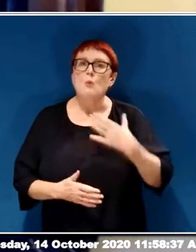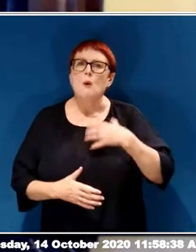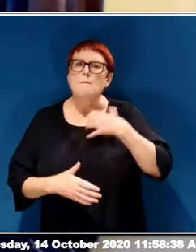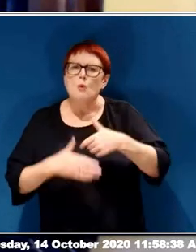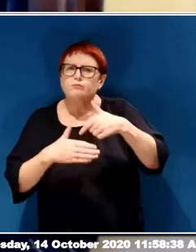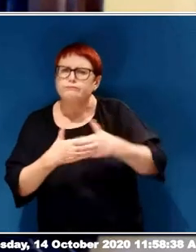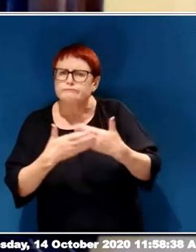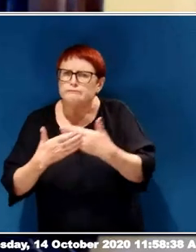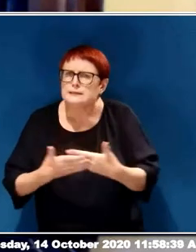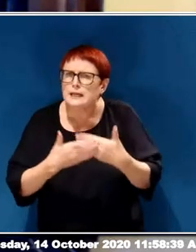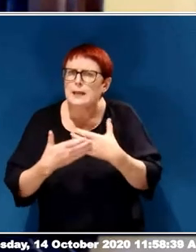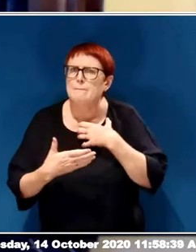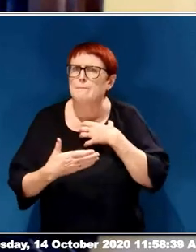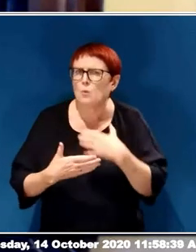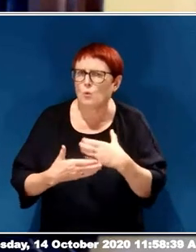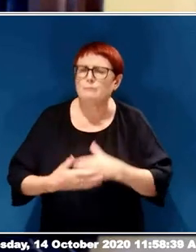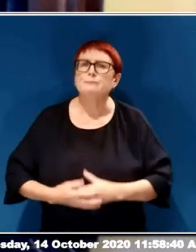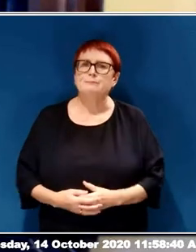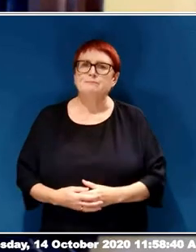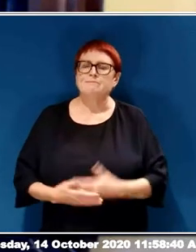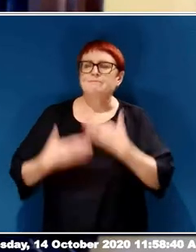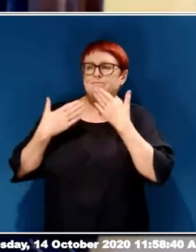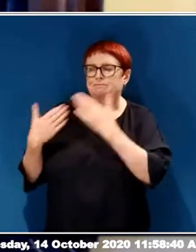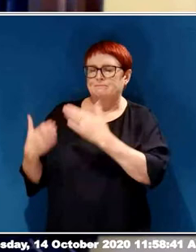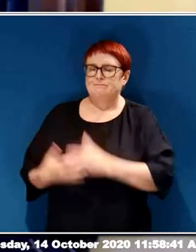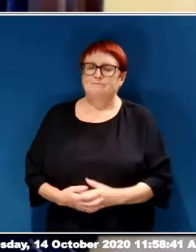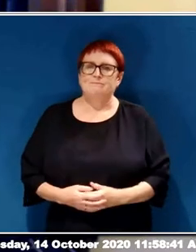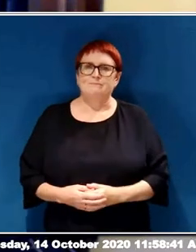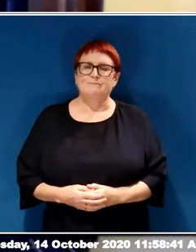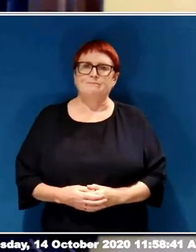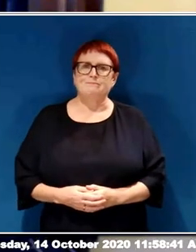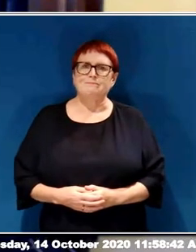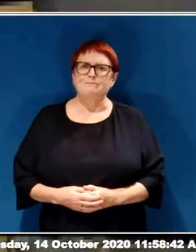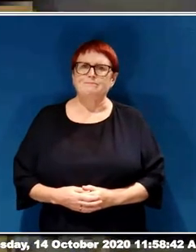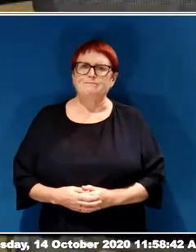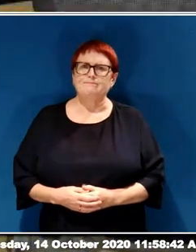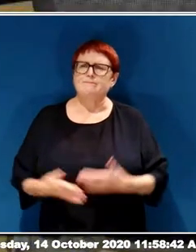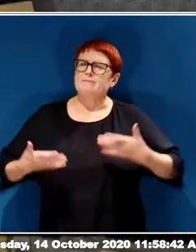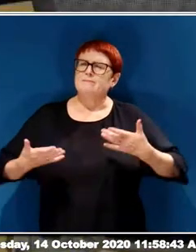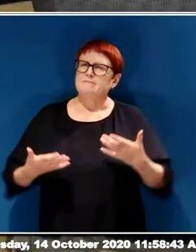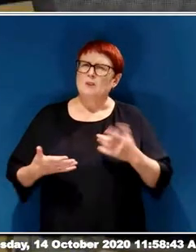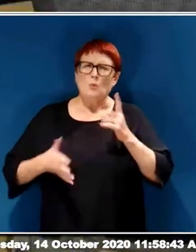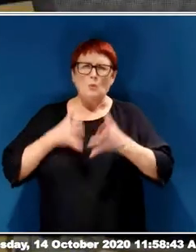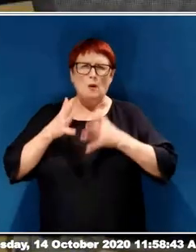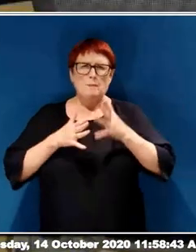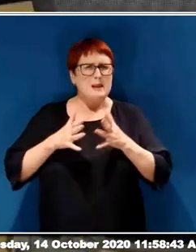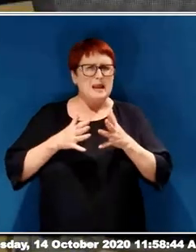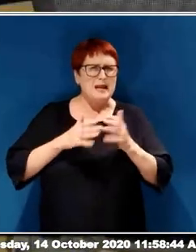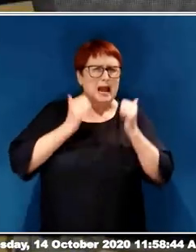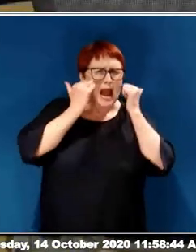Now, what is evidence-based professional practice in that context?